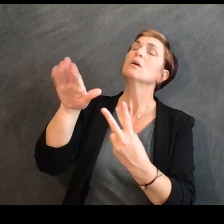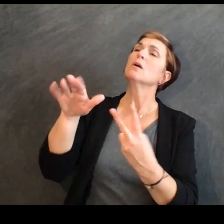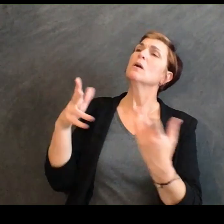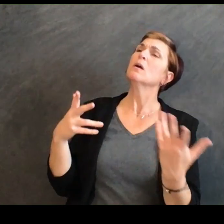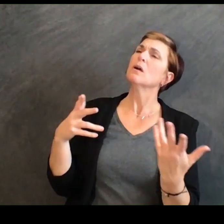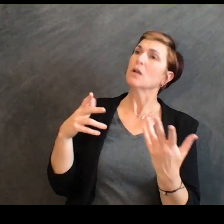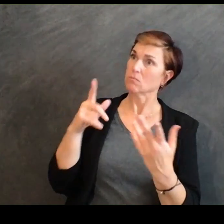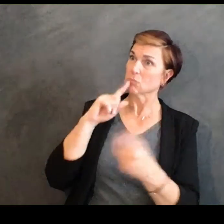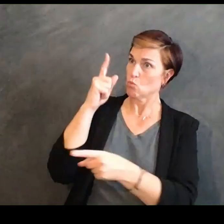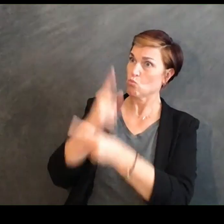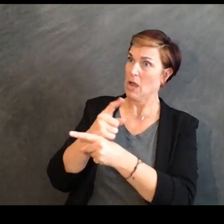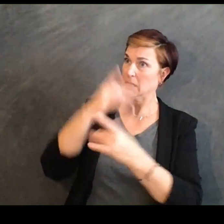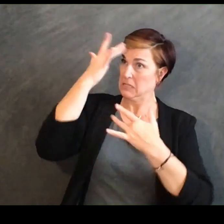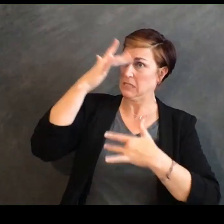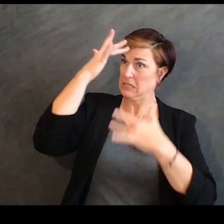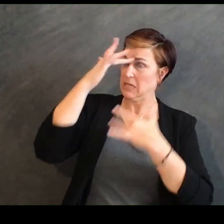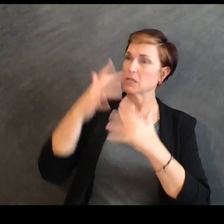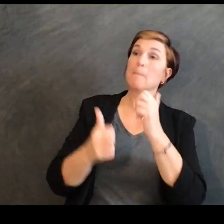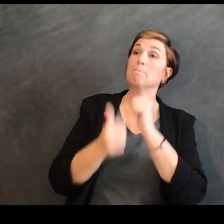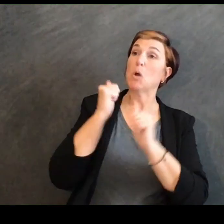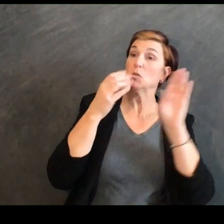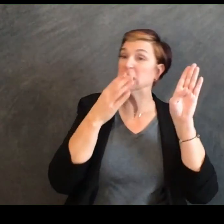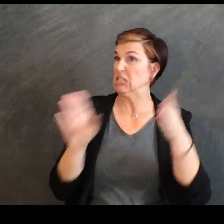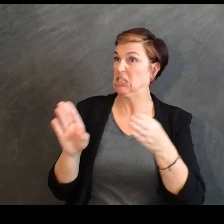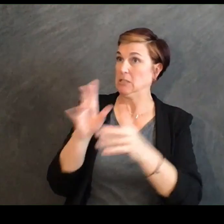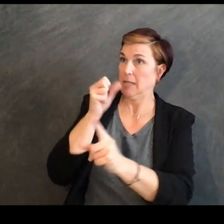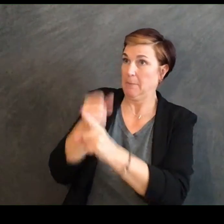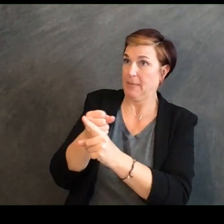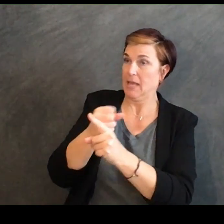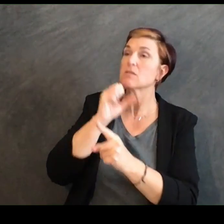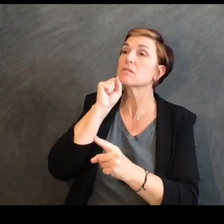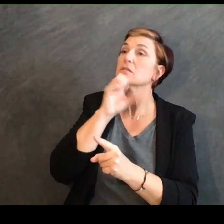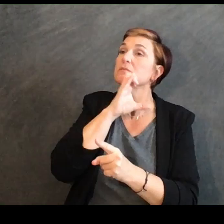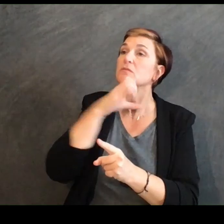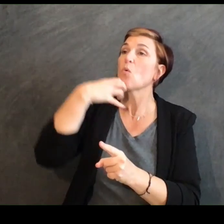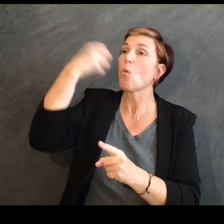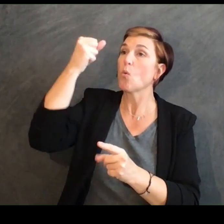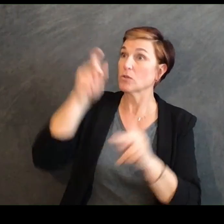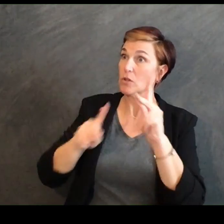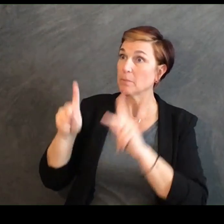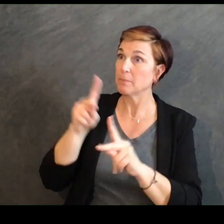unusual disease is any specific research being done as to why it affects our